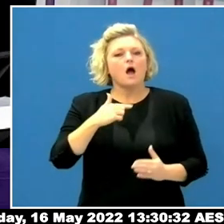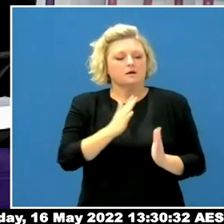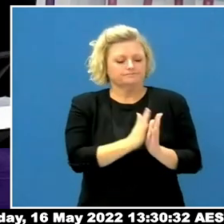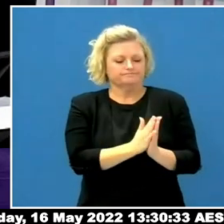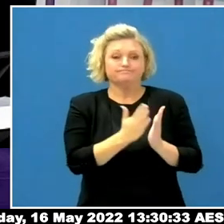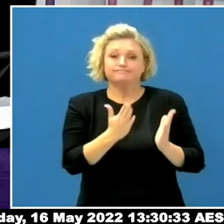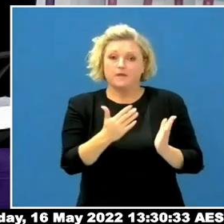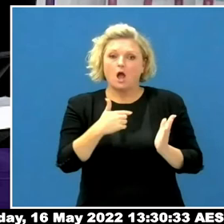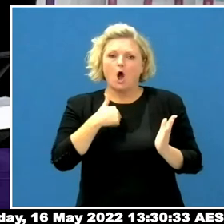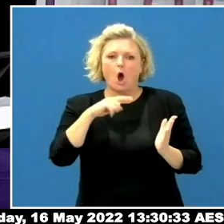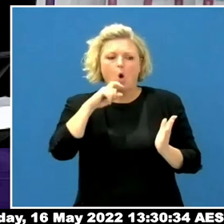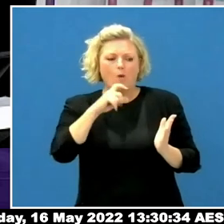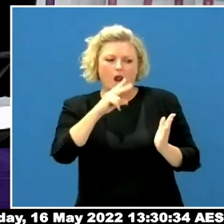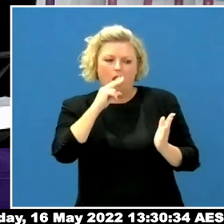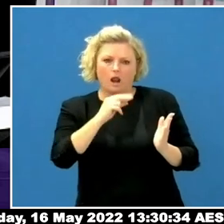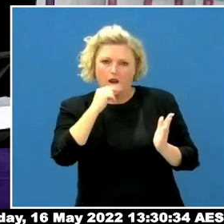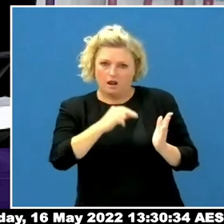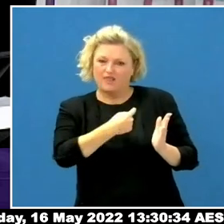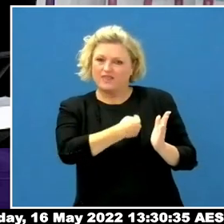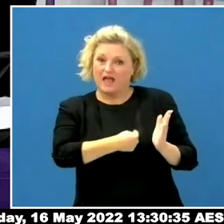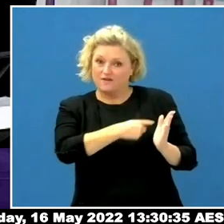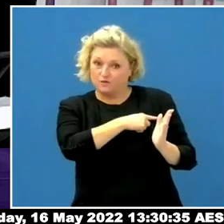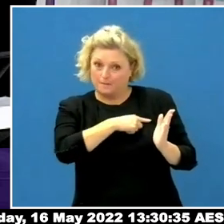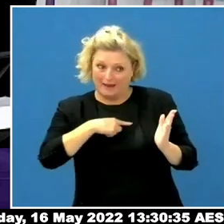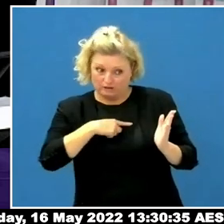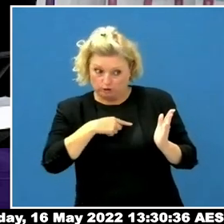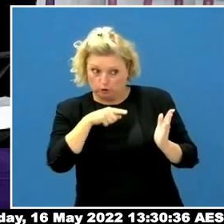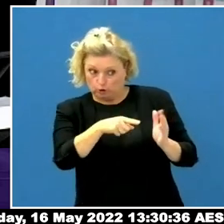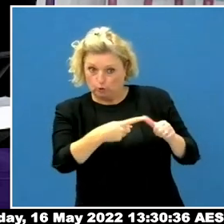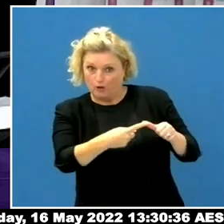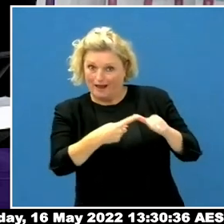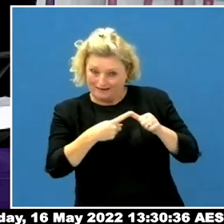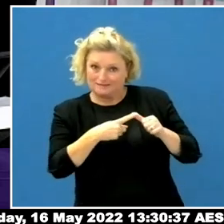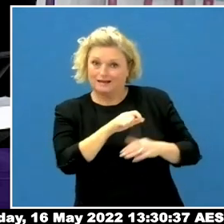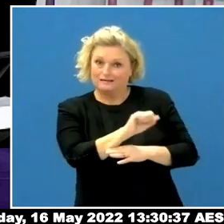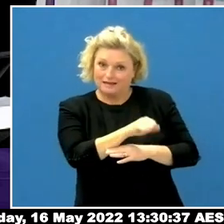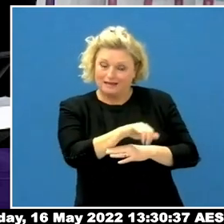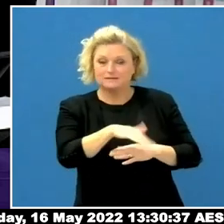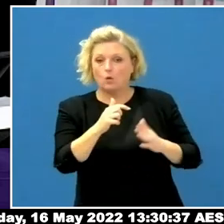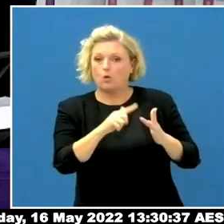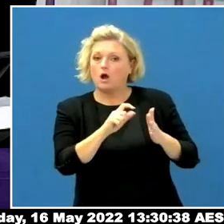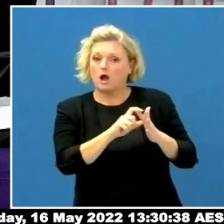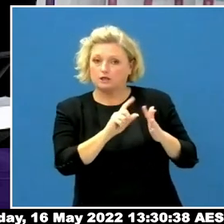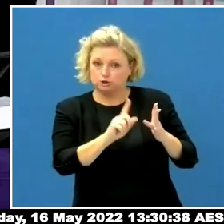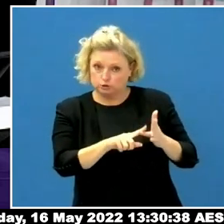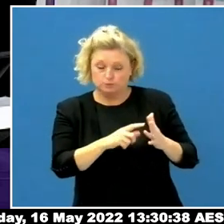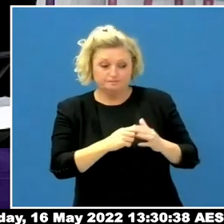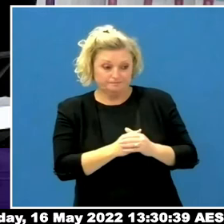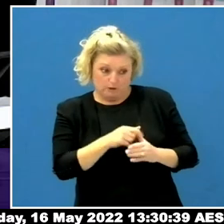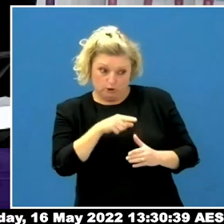and just follow his instructions, then we can proceed with the questions.